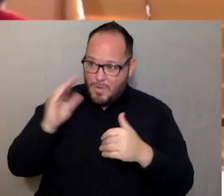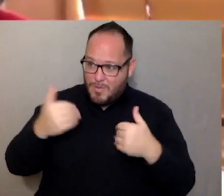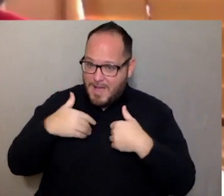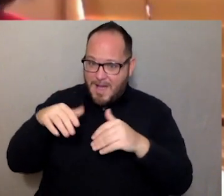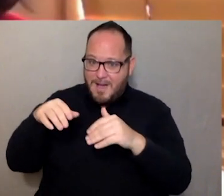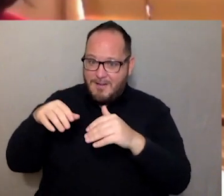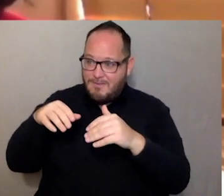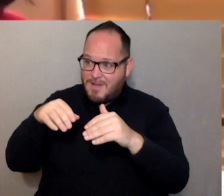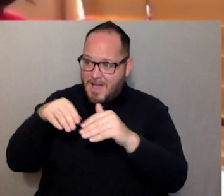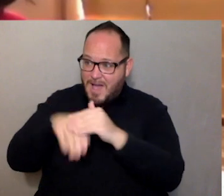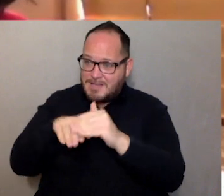AND MANY WORK IN RESTAURANTS AN INDUSTRY THAT WAS FORCED TO